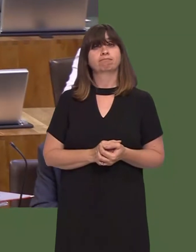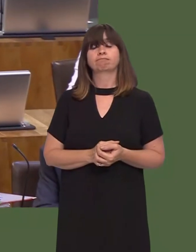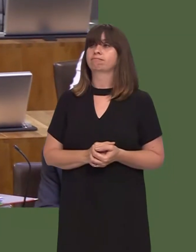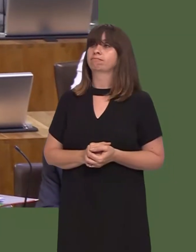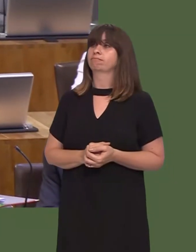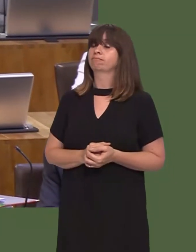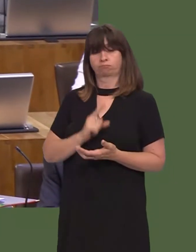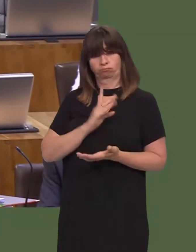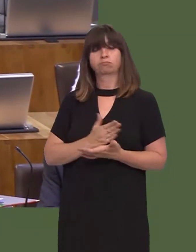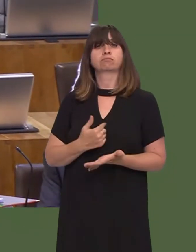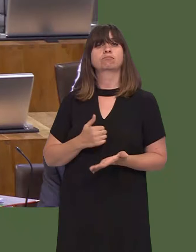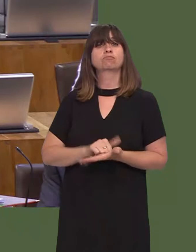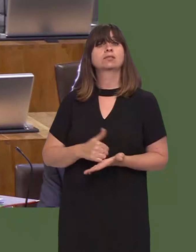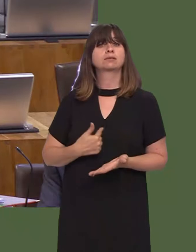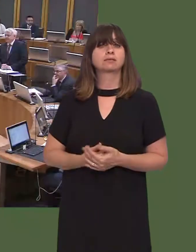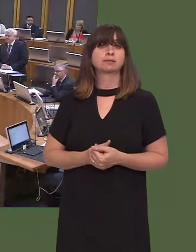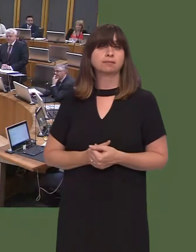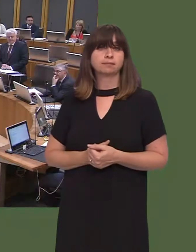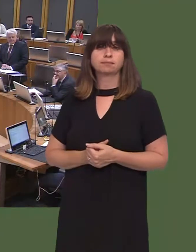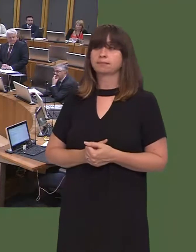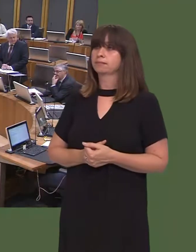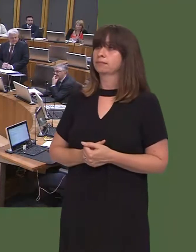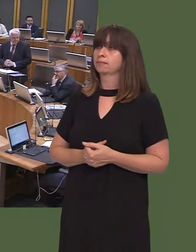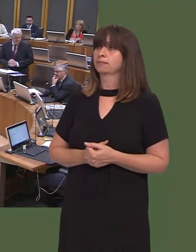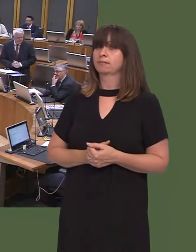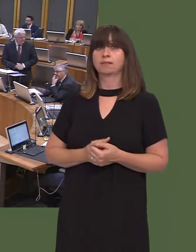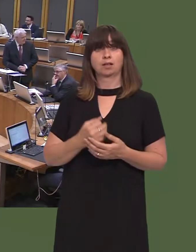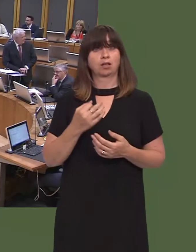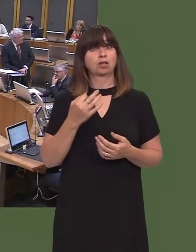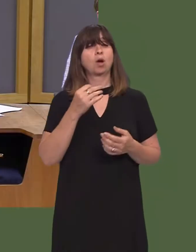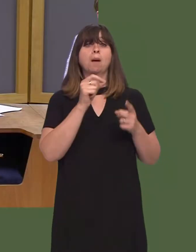by my words. David Rees: The last of those eight enterprise